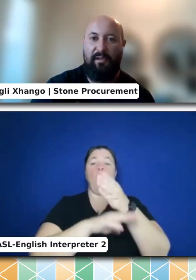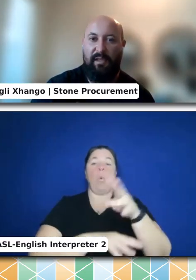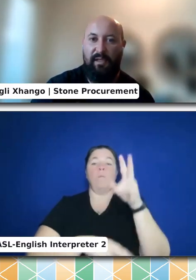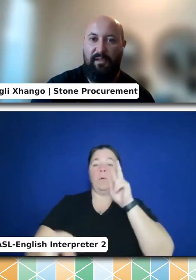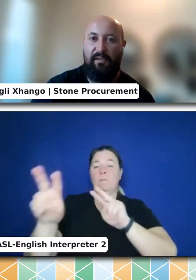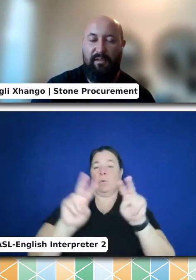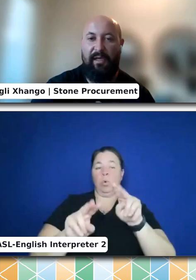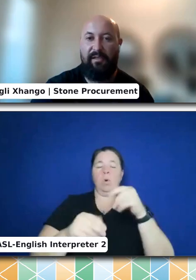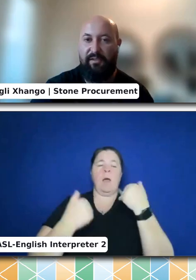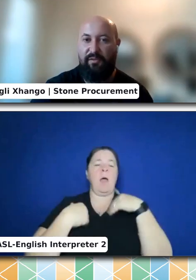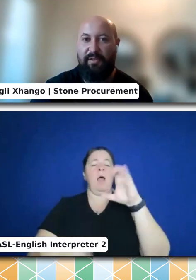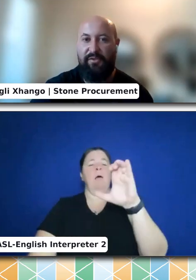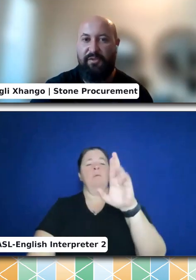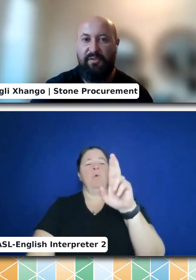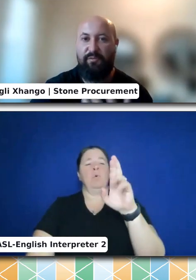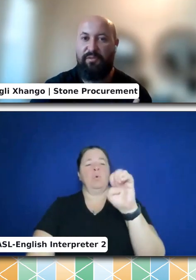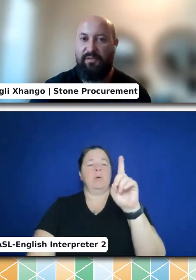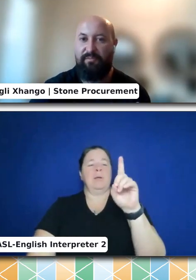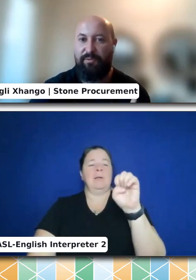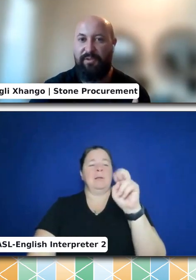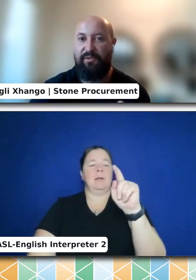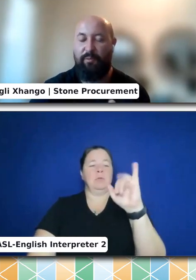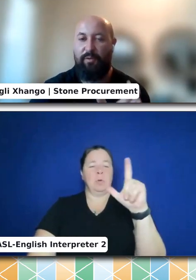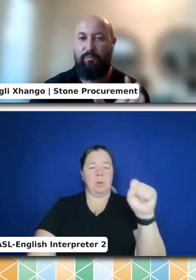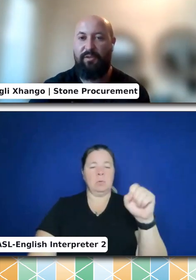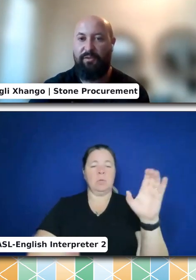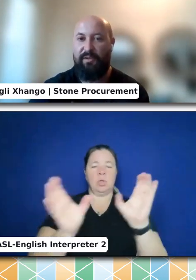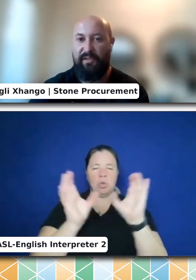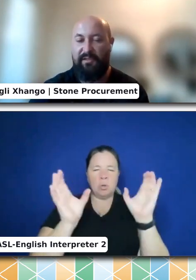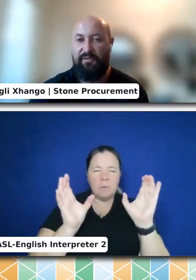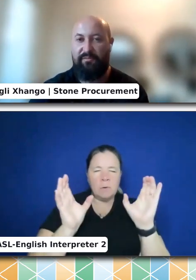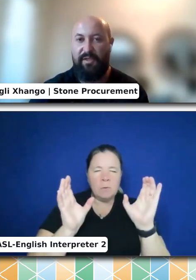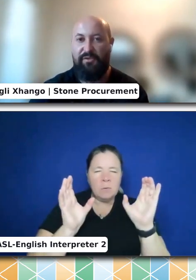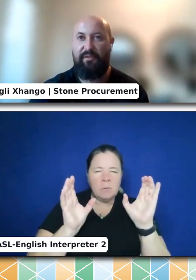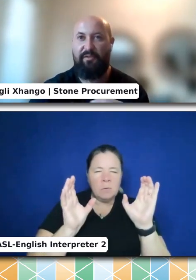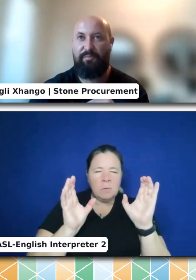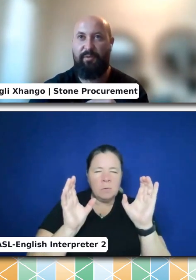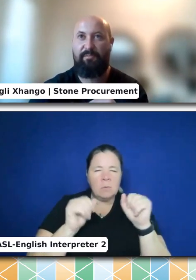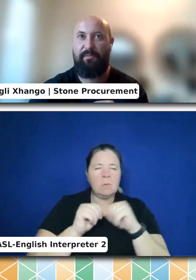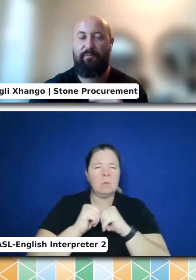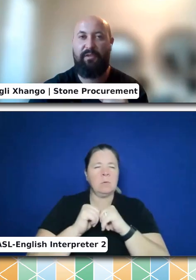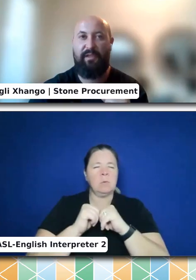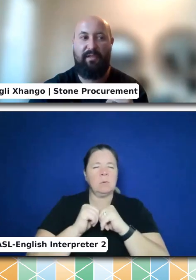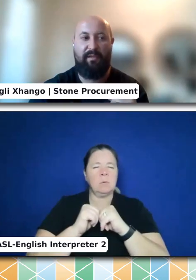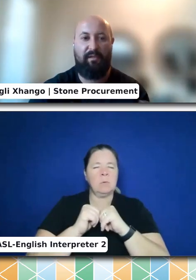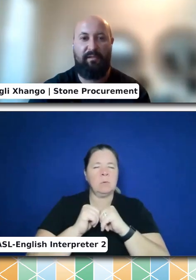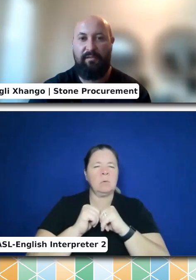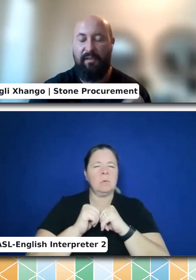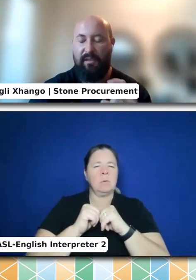And then add any certifications. This one is pretty straightforward. Once you click Add Certification, it'll just pop up with a, uh.